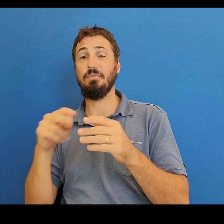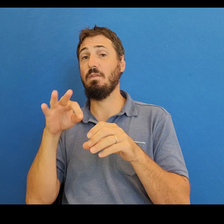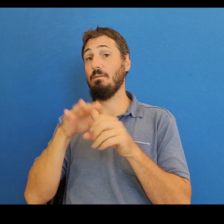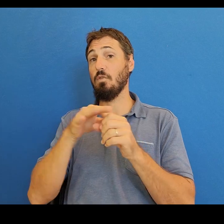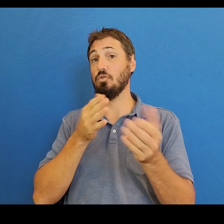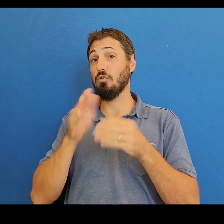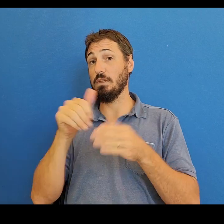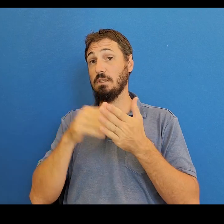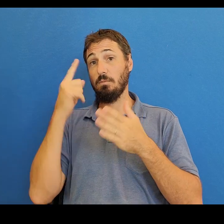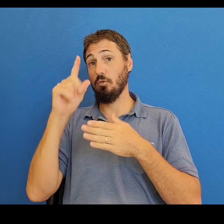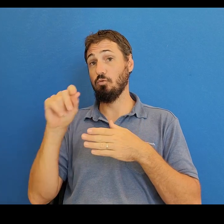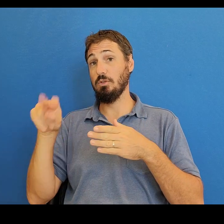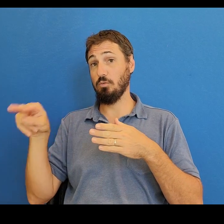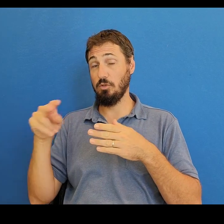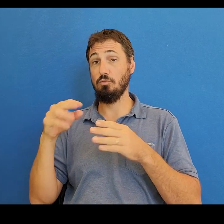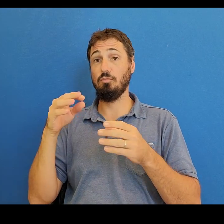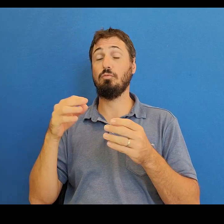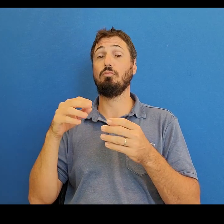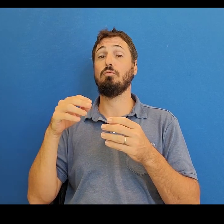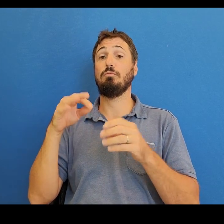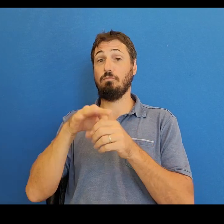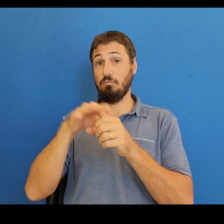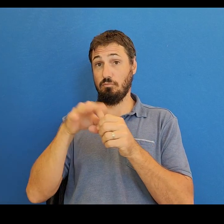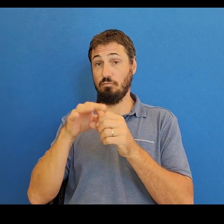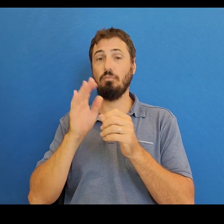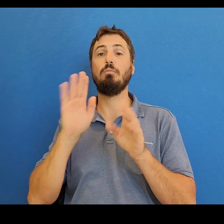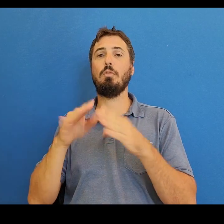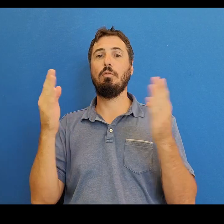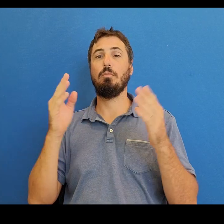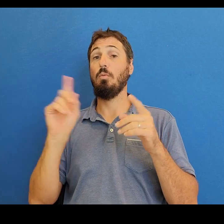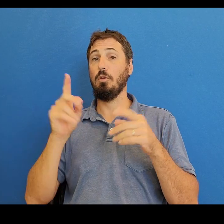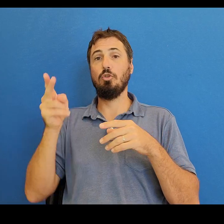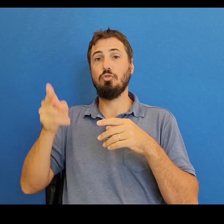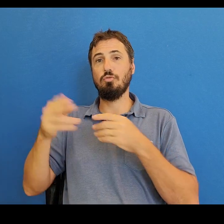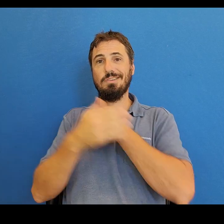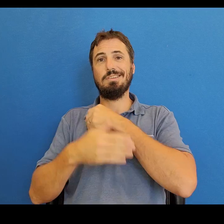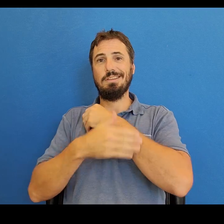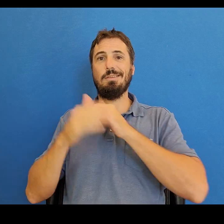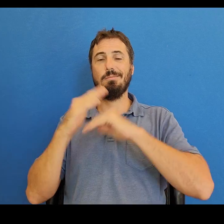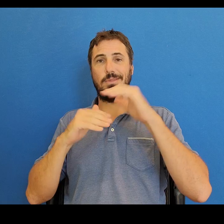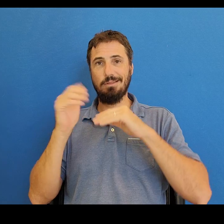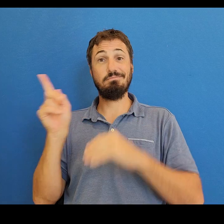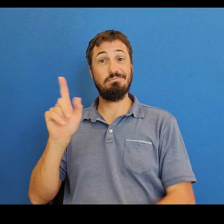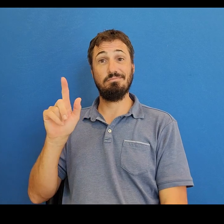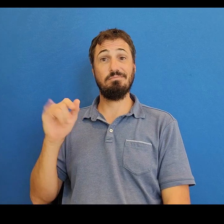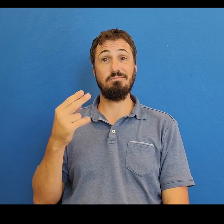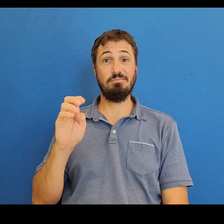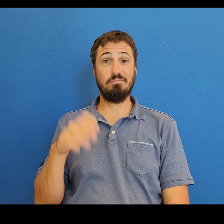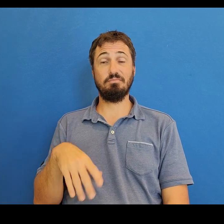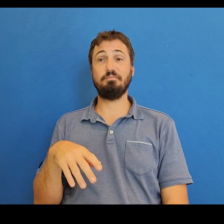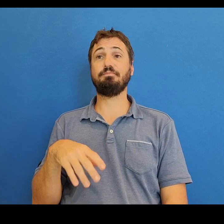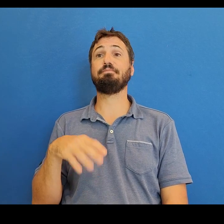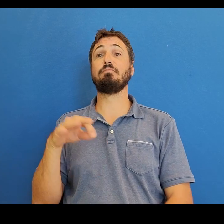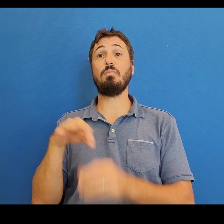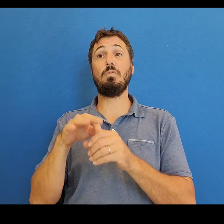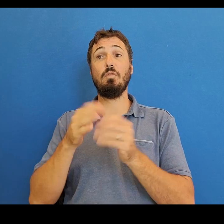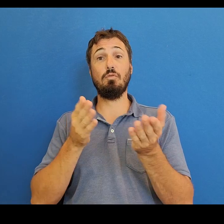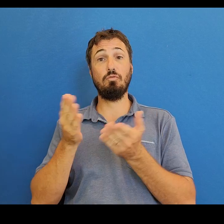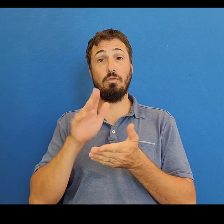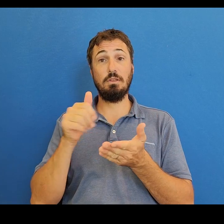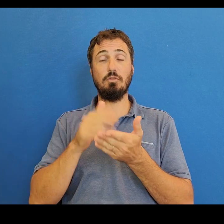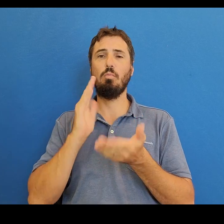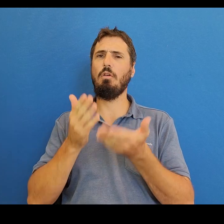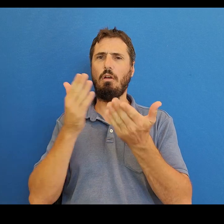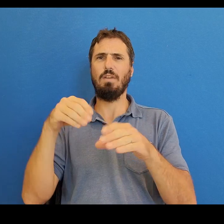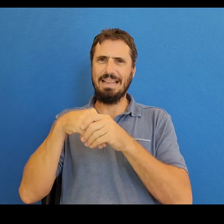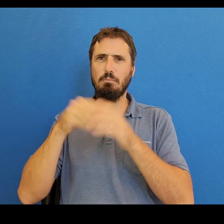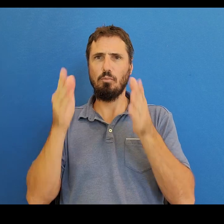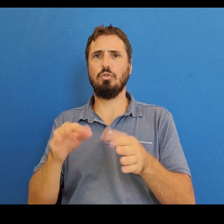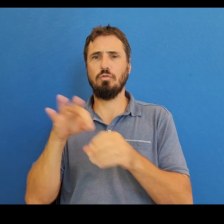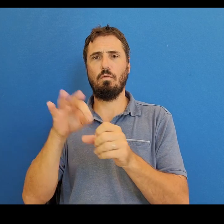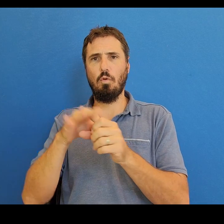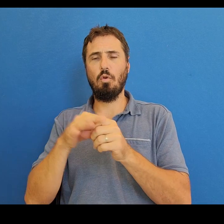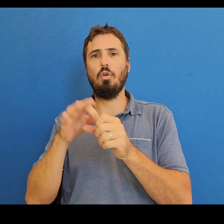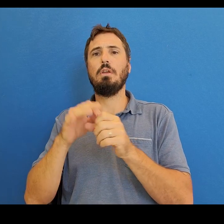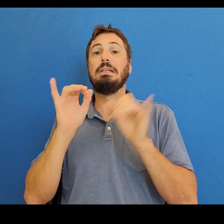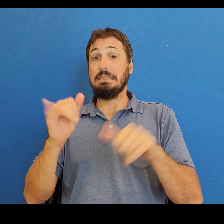The Voter Service Center for the 2022 Primary Election is now open in the basement of the Historic County Annex Building in Līhu‘e. The Voter Service Center offers accessible in-person